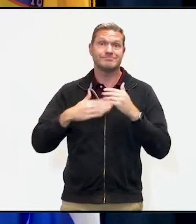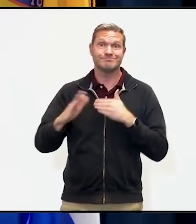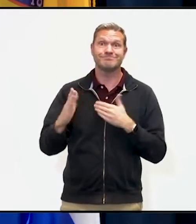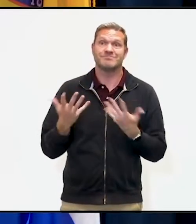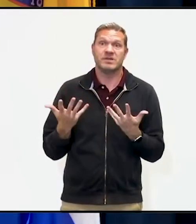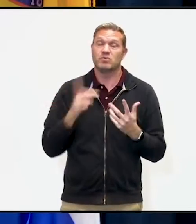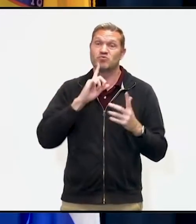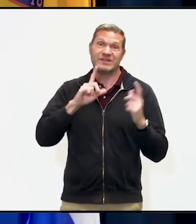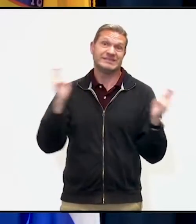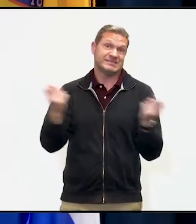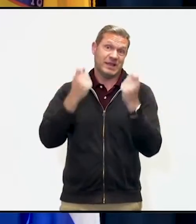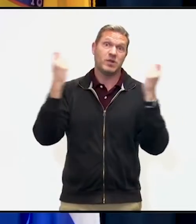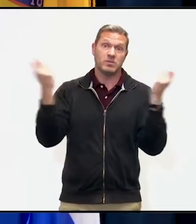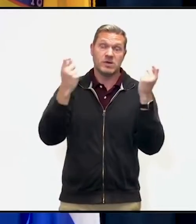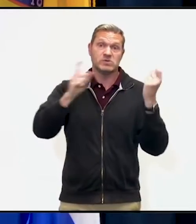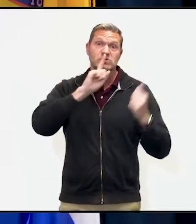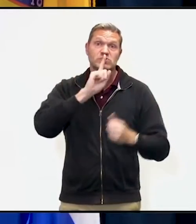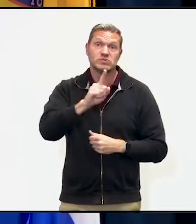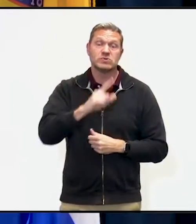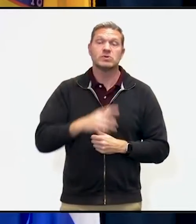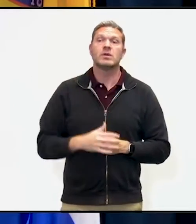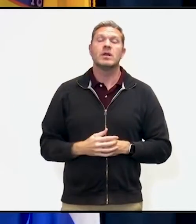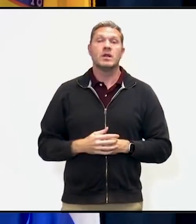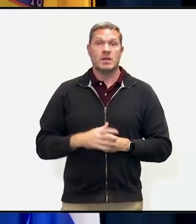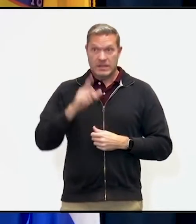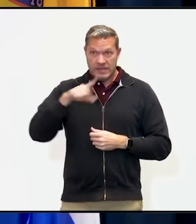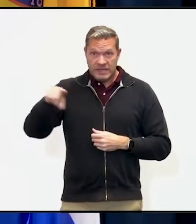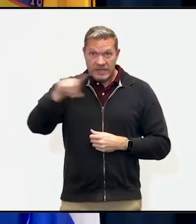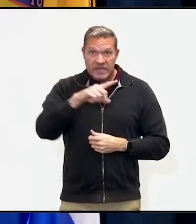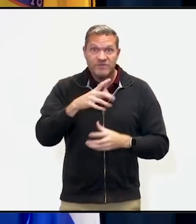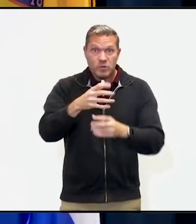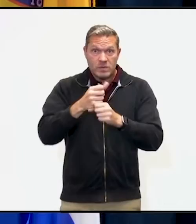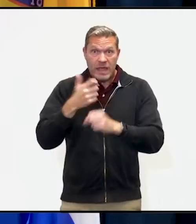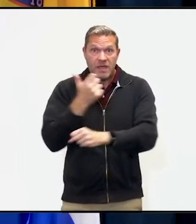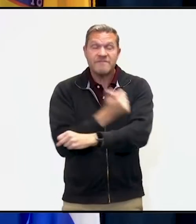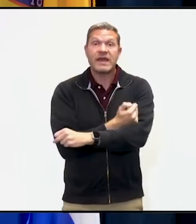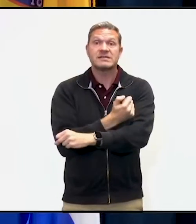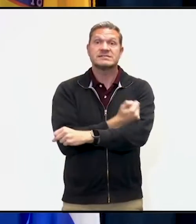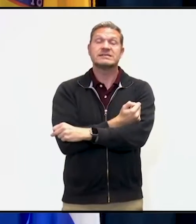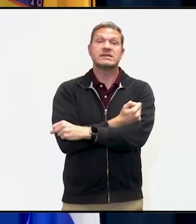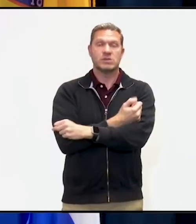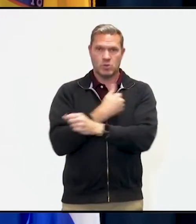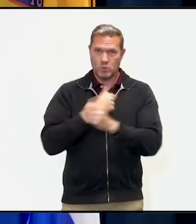Now of course, if you are interested in getting vaccinated, we recommend folks to go to the